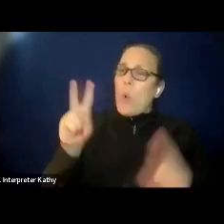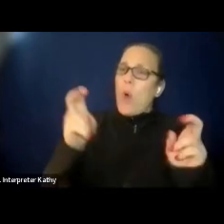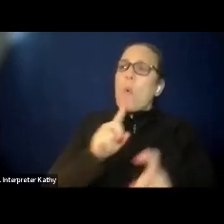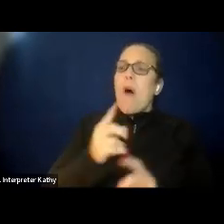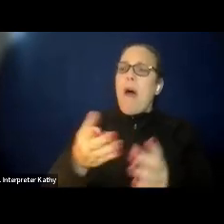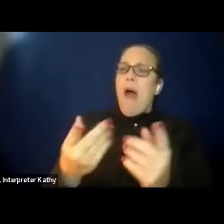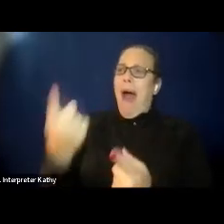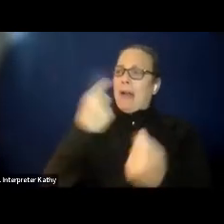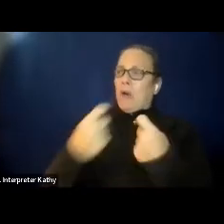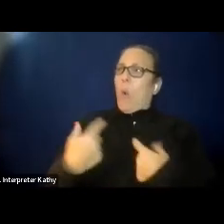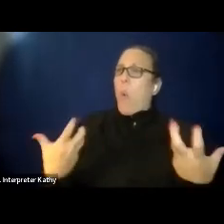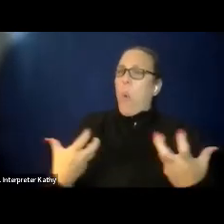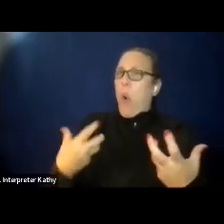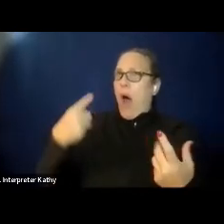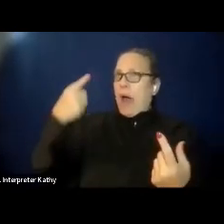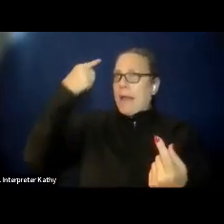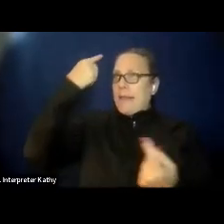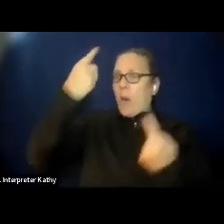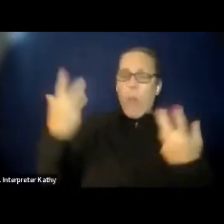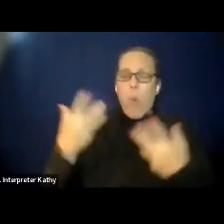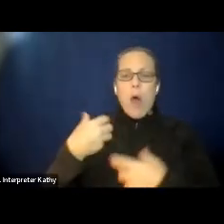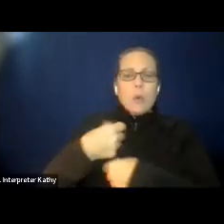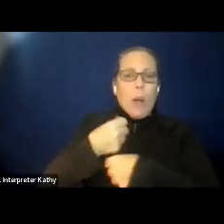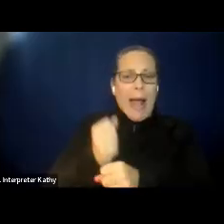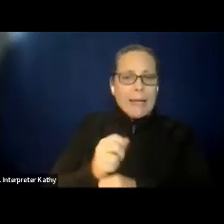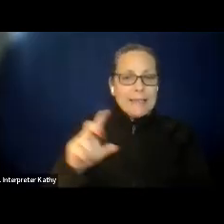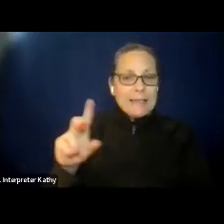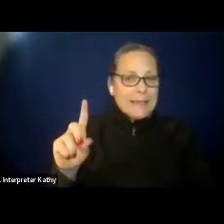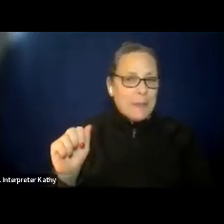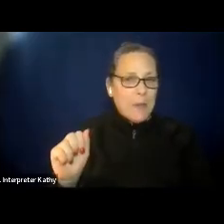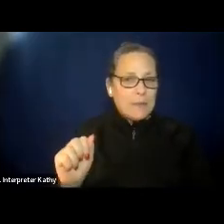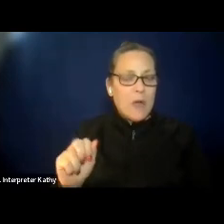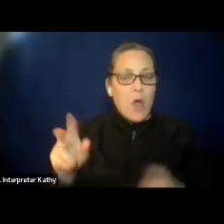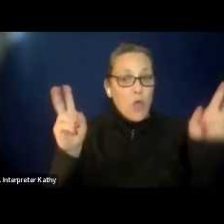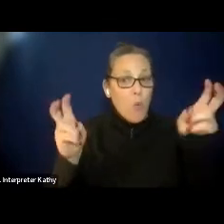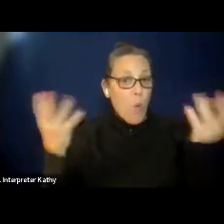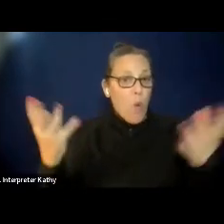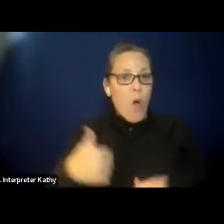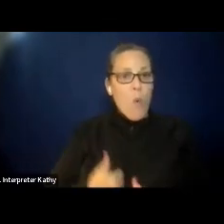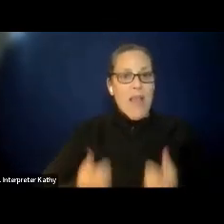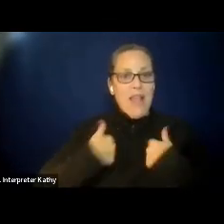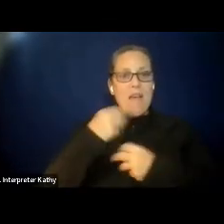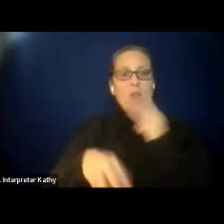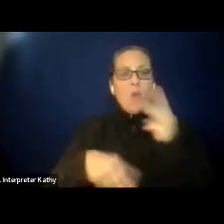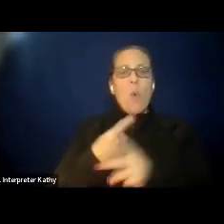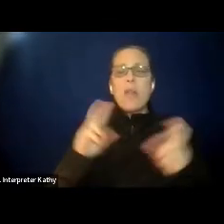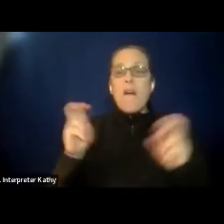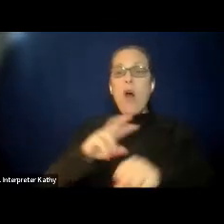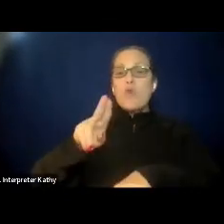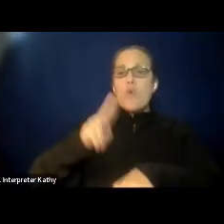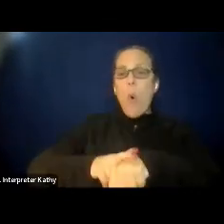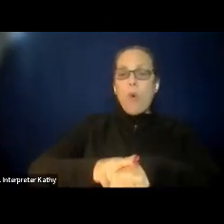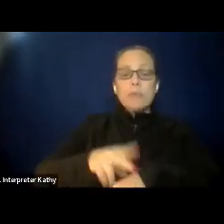disability studies scholar LJ Davis. When it really asks us to think what exactly is it that creates disability?